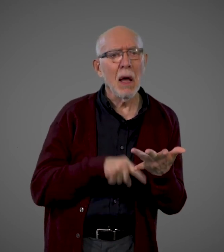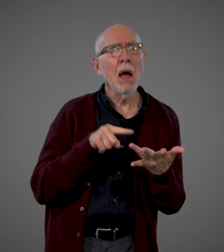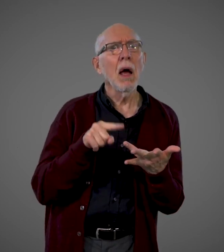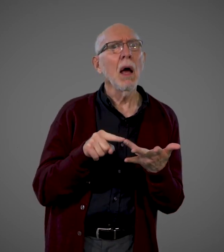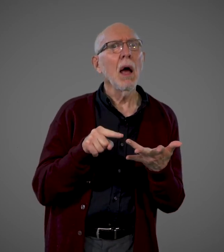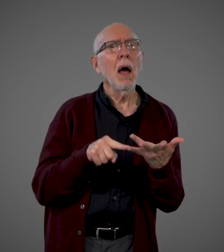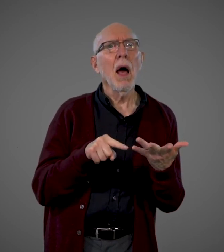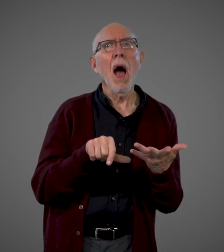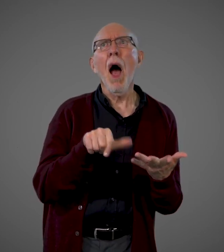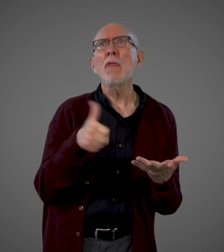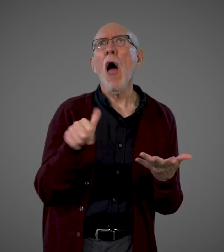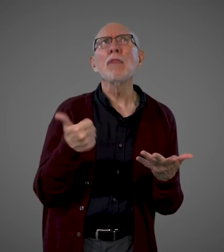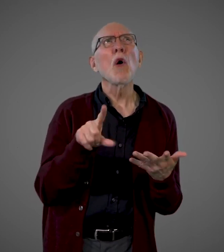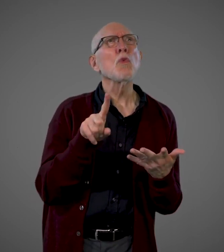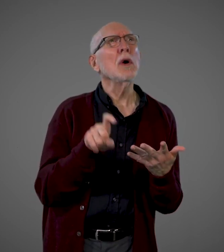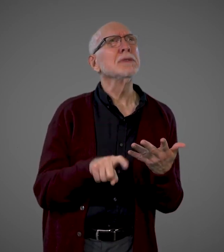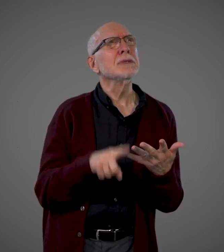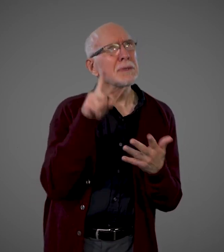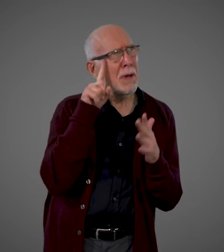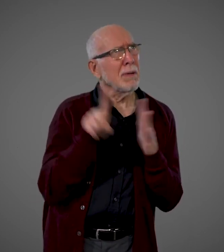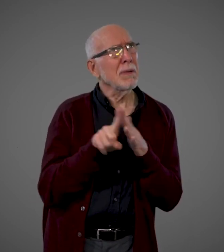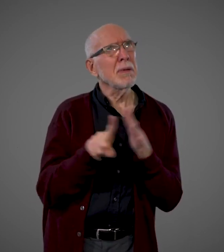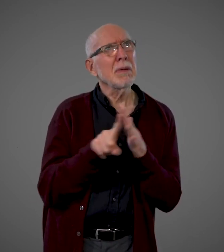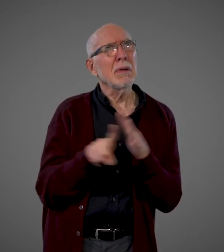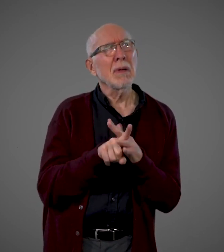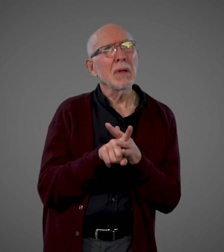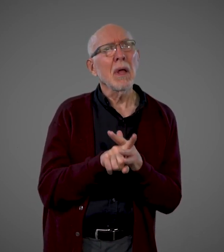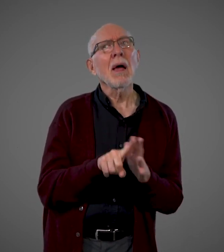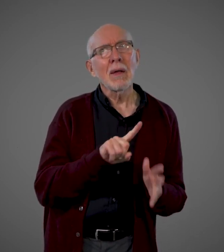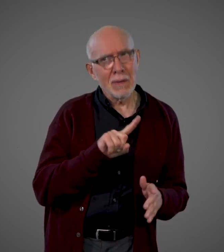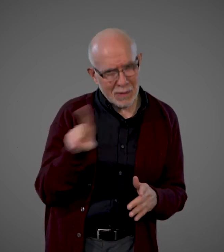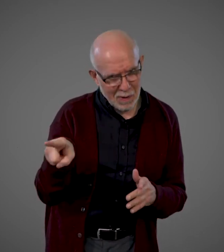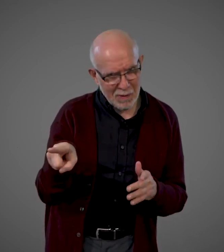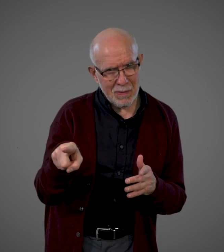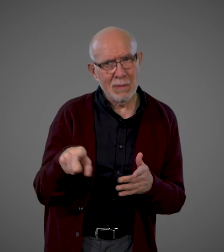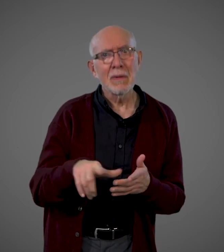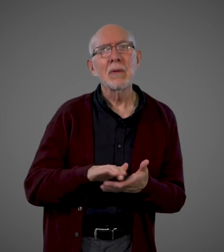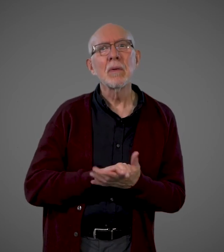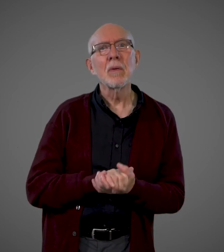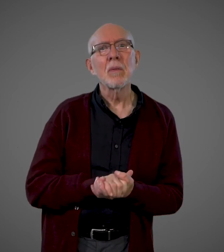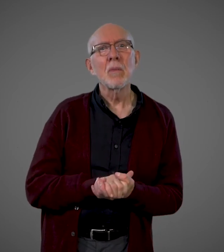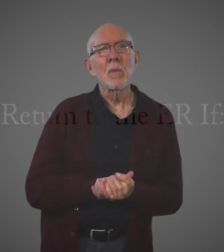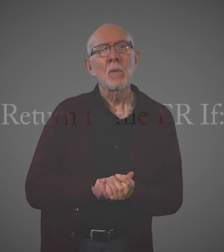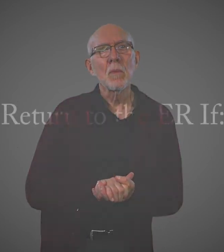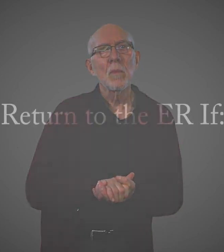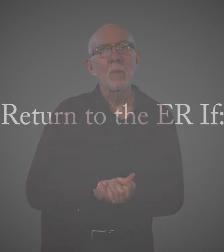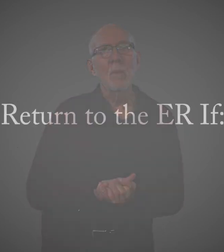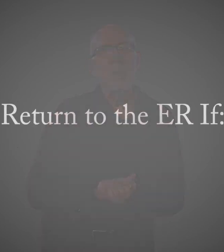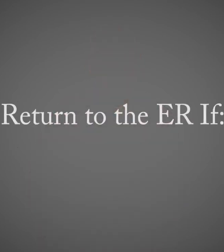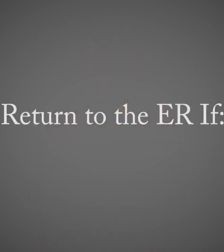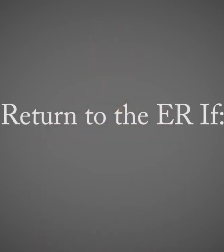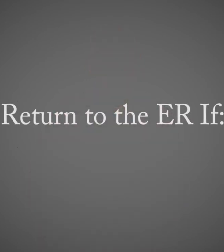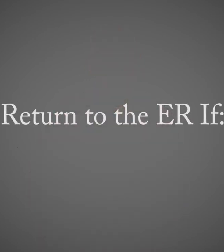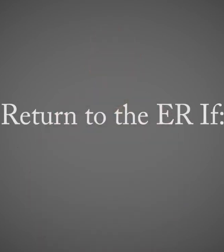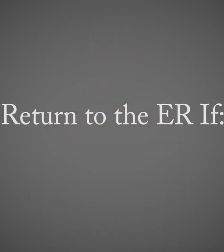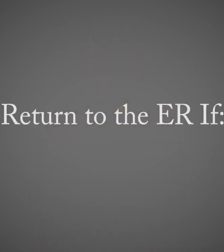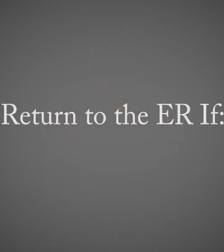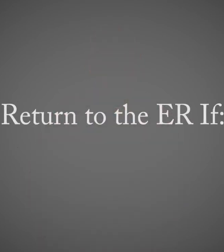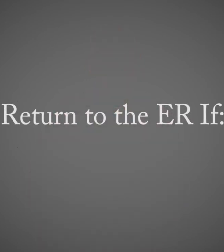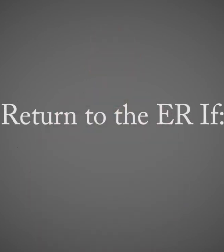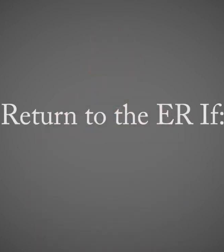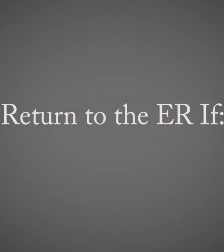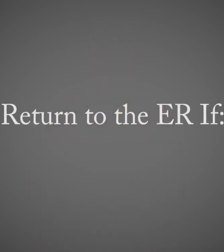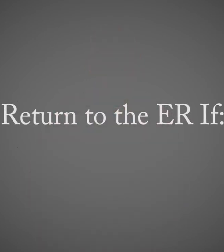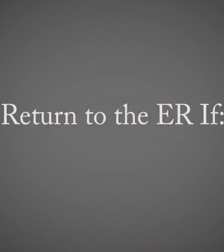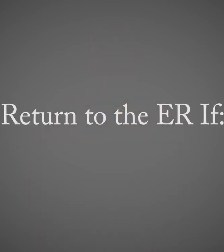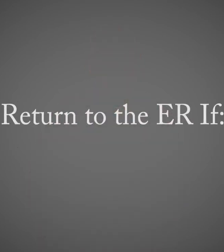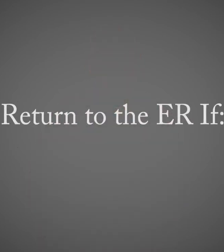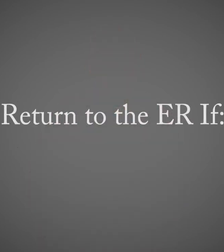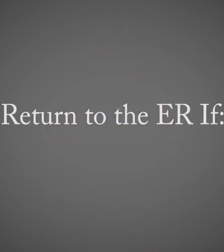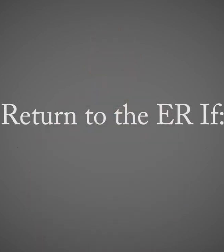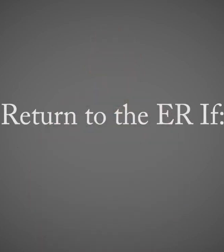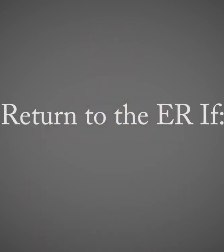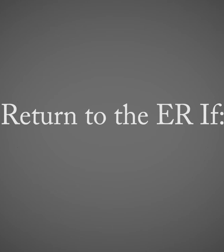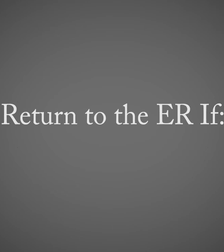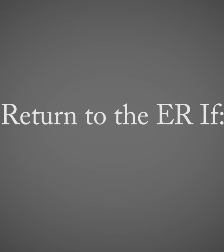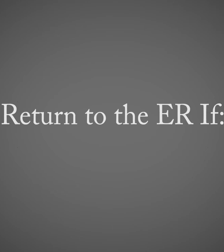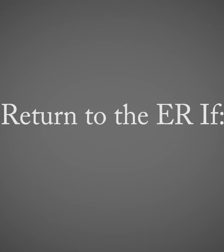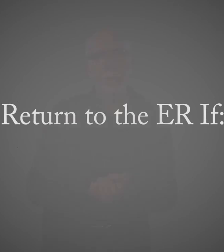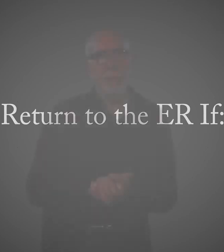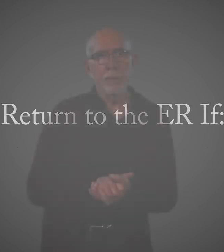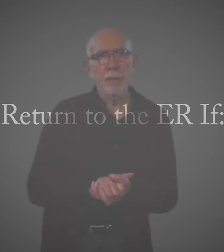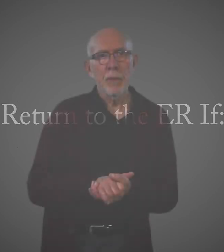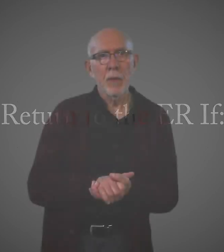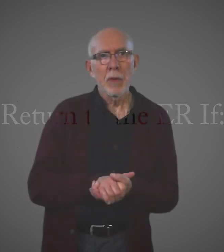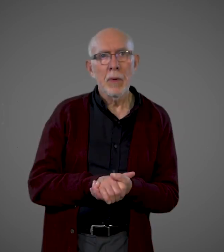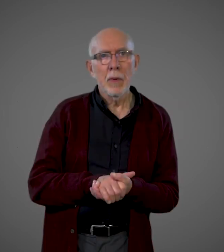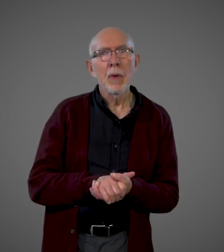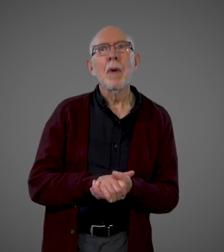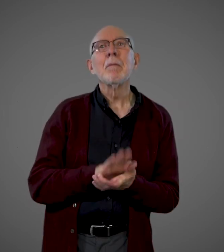If you have other questions you need the doctor to answer.